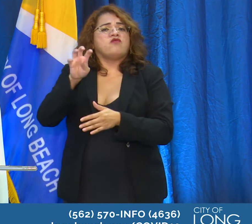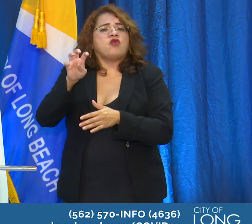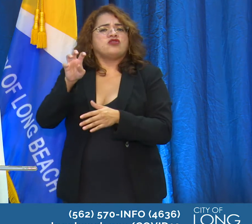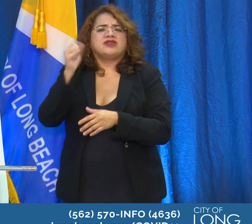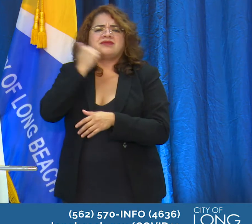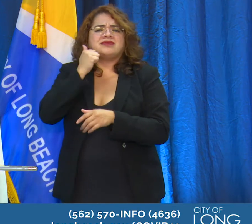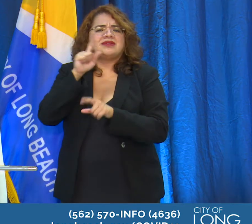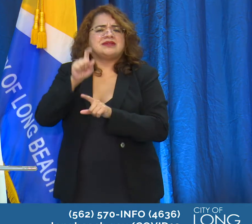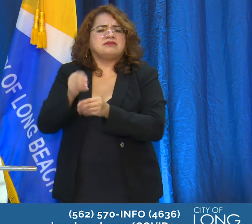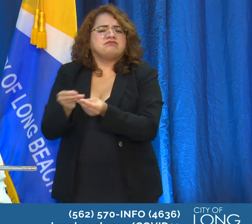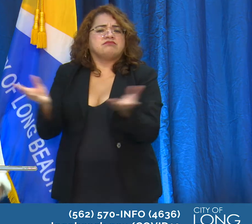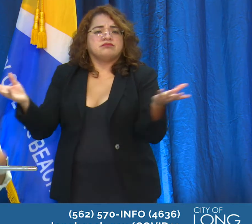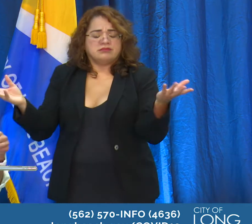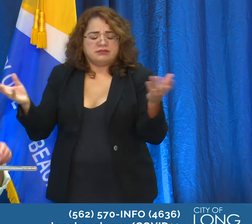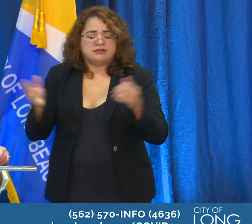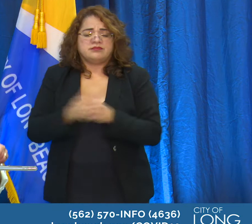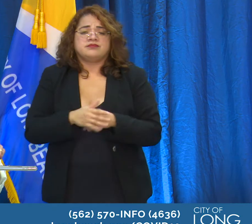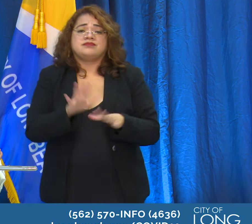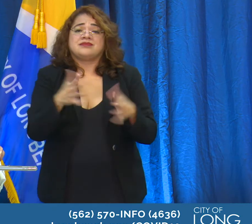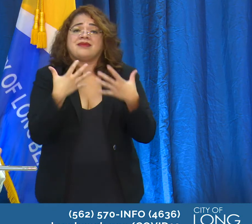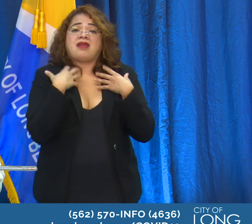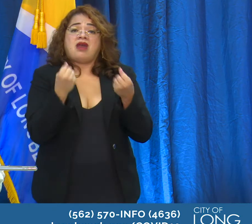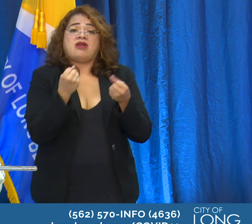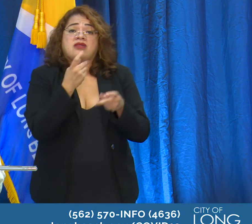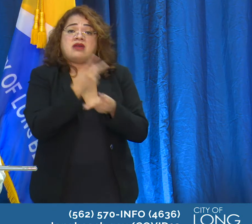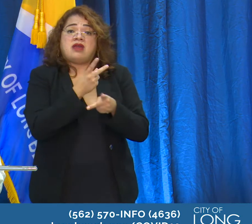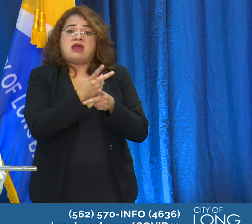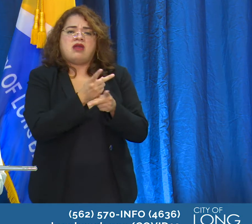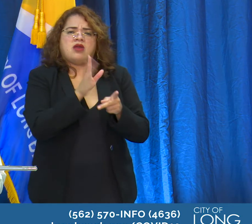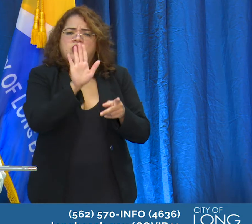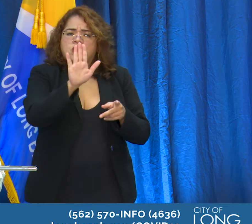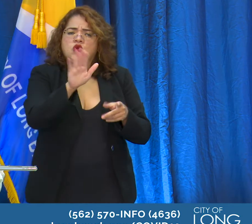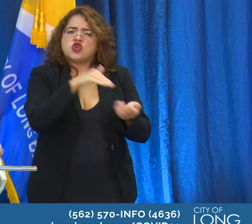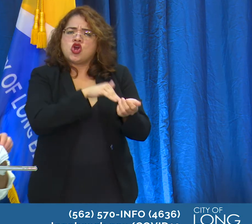not including testing available through your healthcare providers and other private resources.